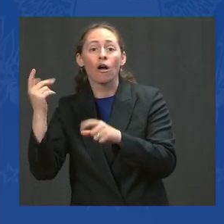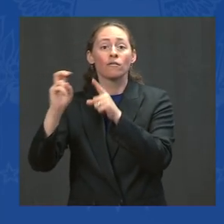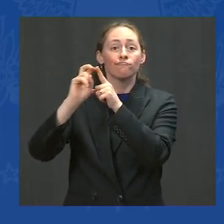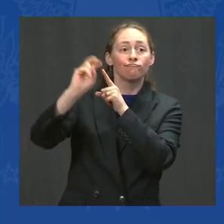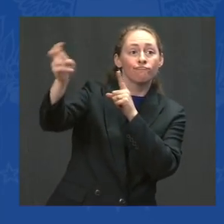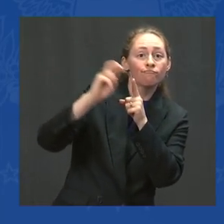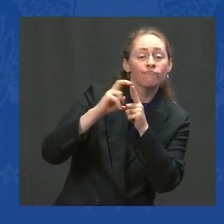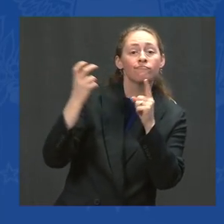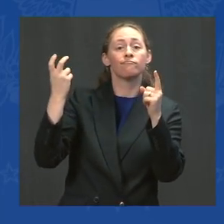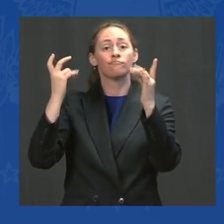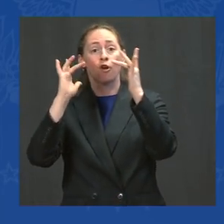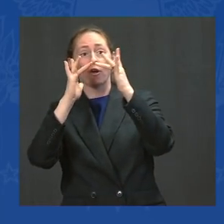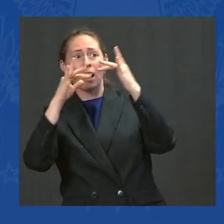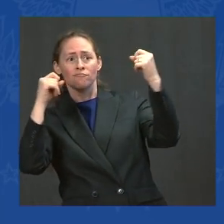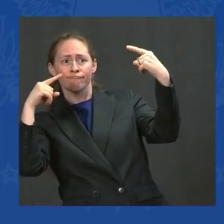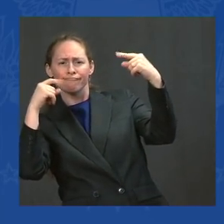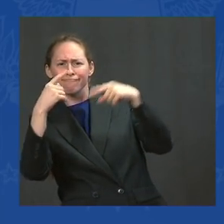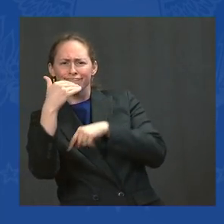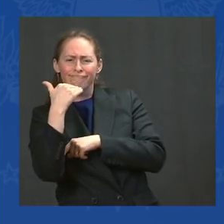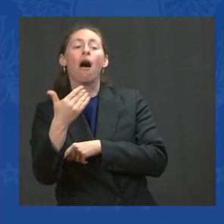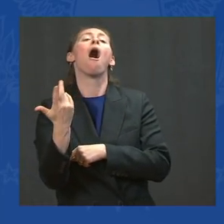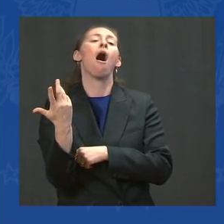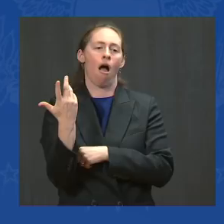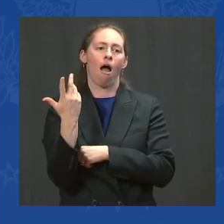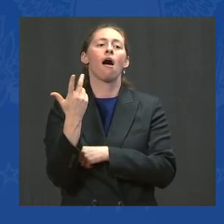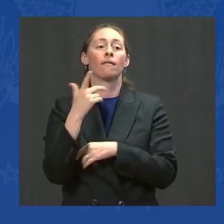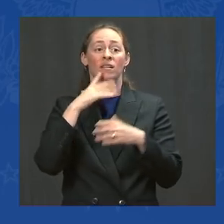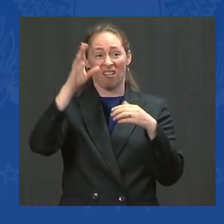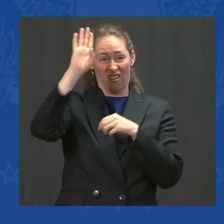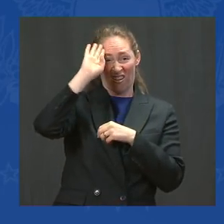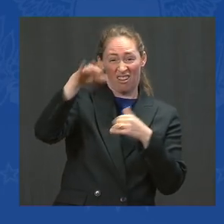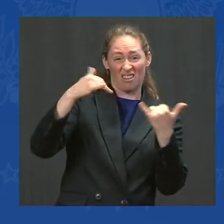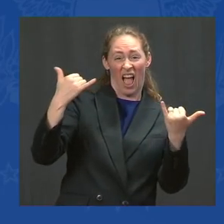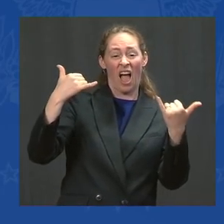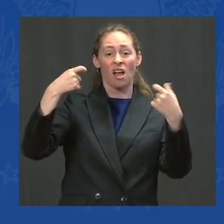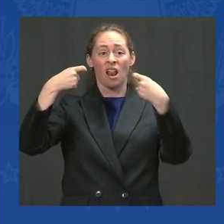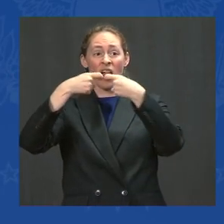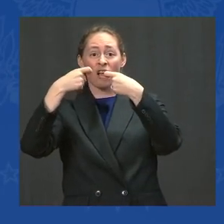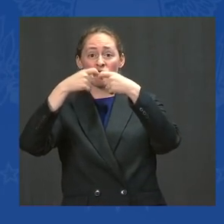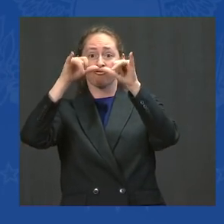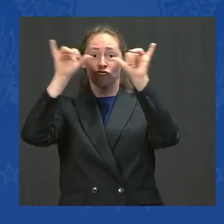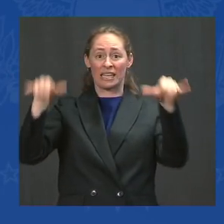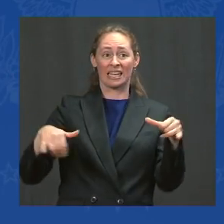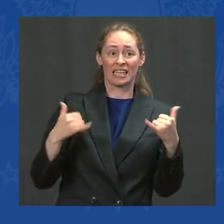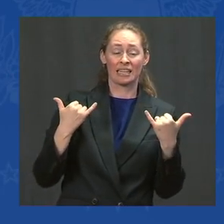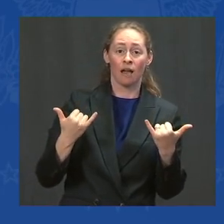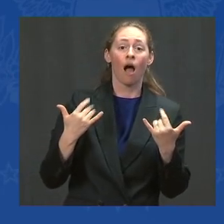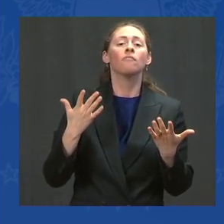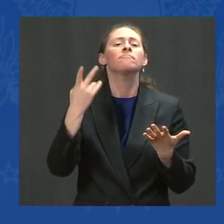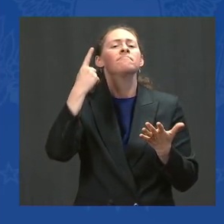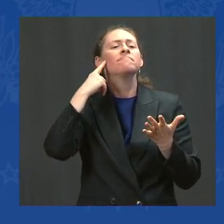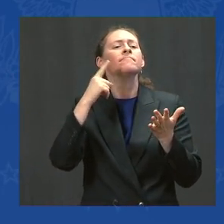and a modern, resilient electric grid, here's what will happen: It breaks up the bottlenecks in our economy.